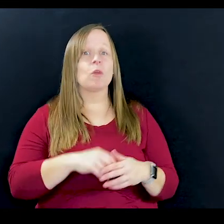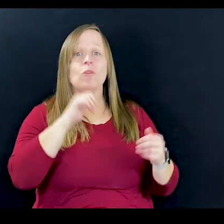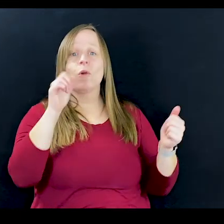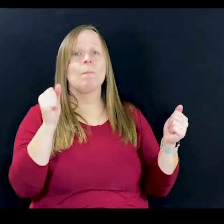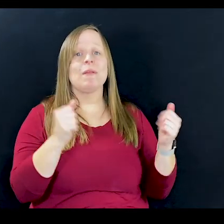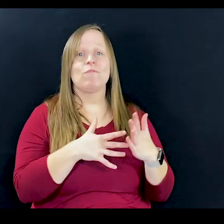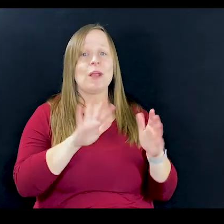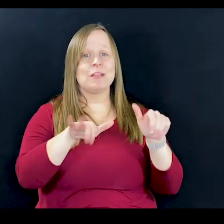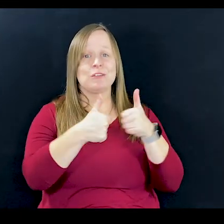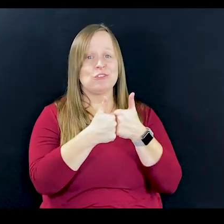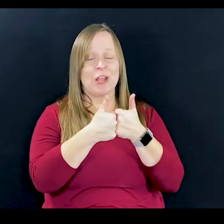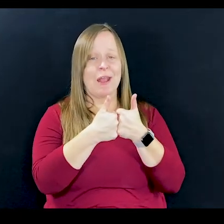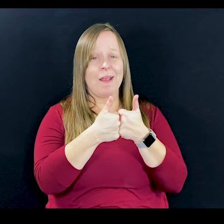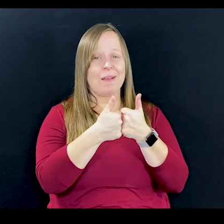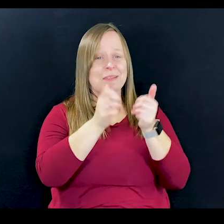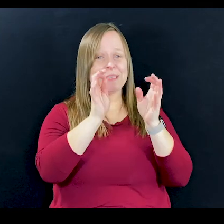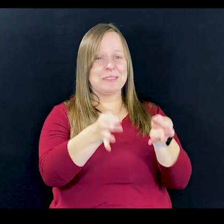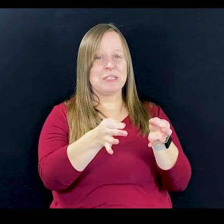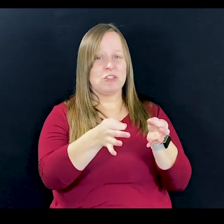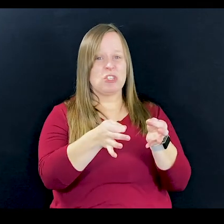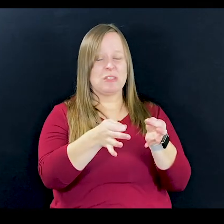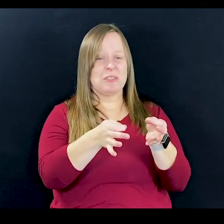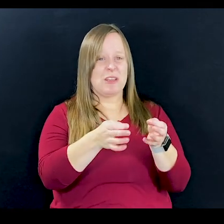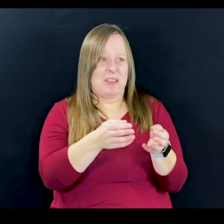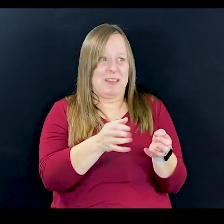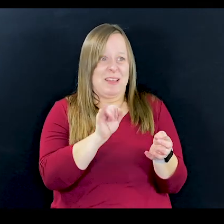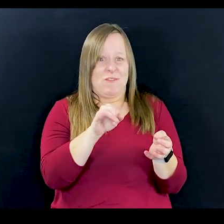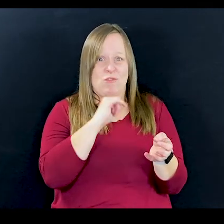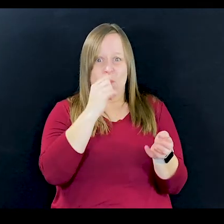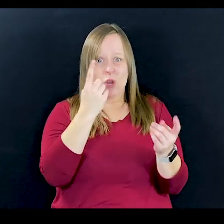Don't be afraid to challenge decisions that you disagree with.